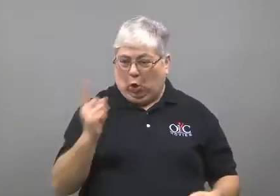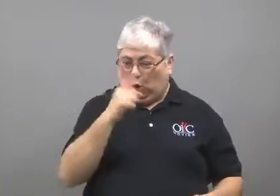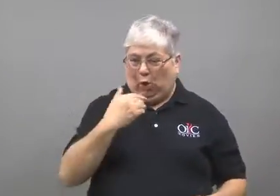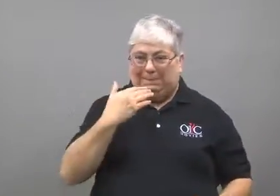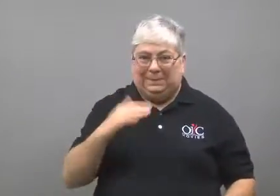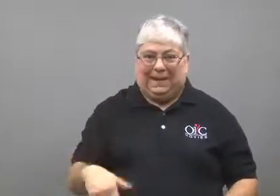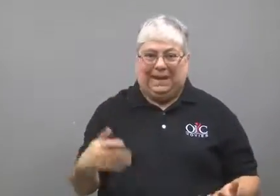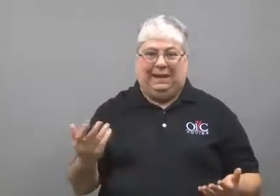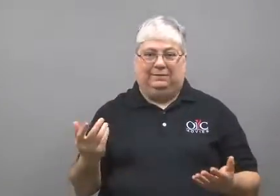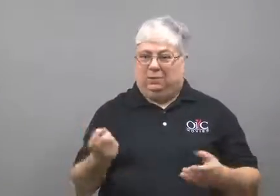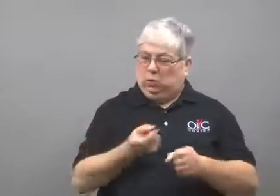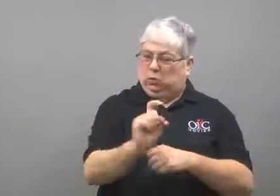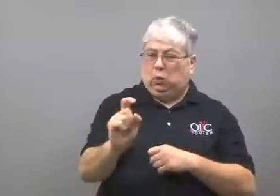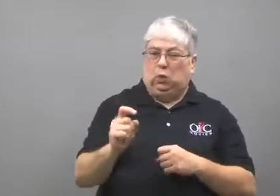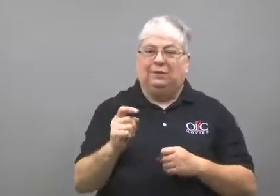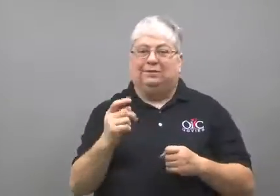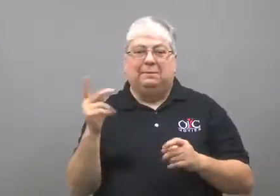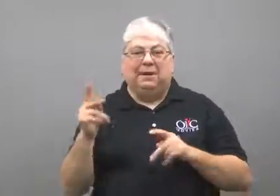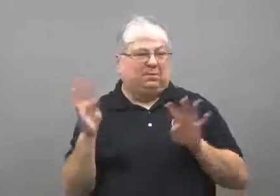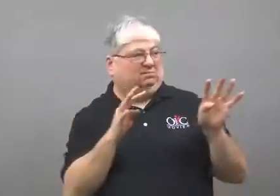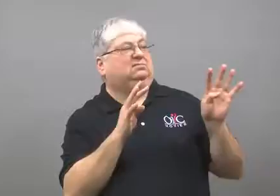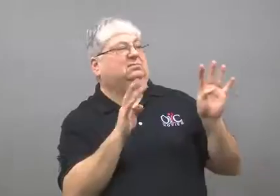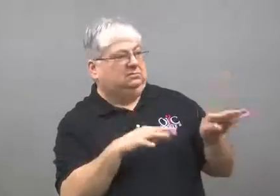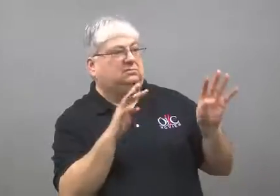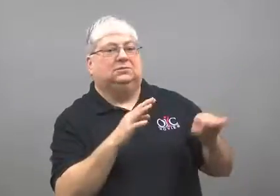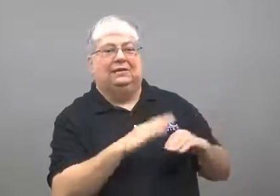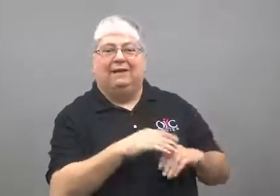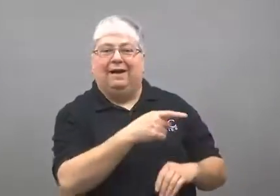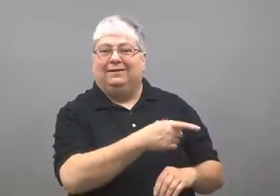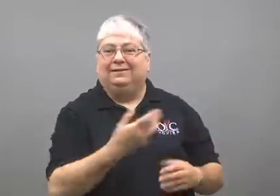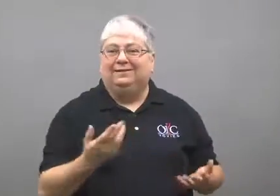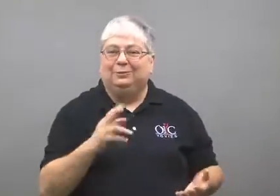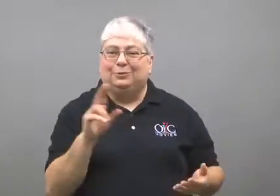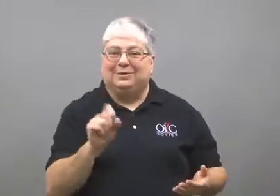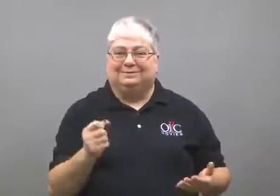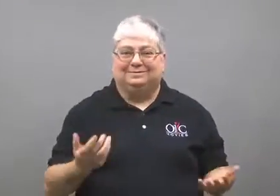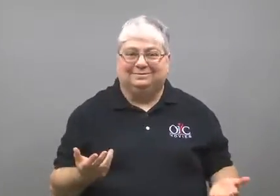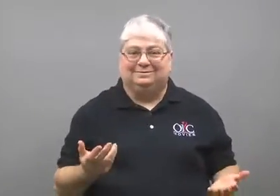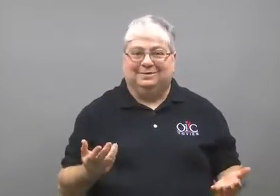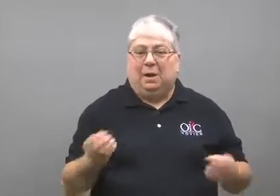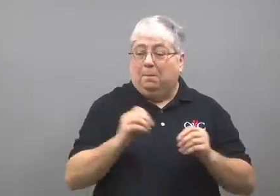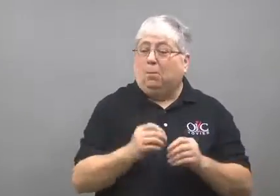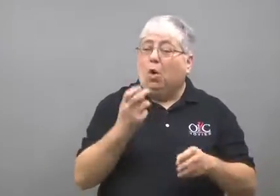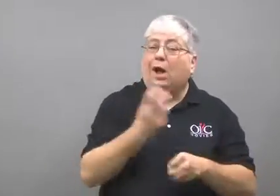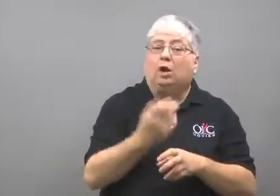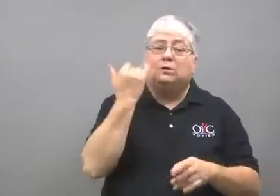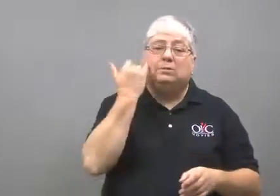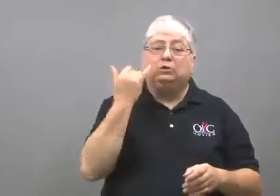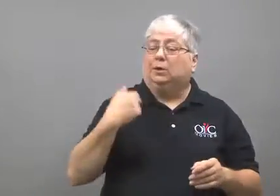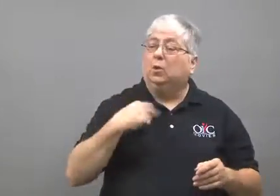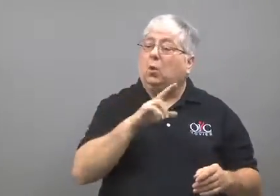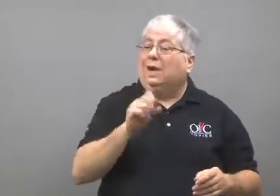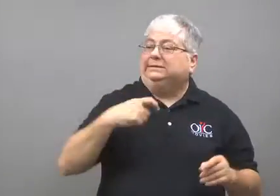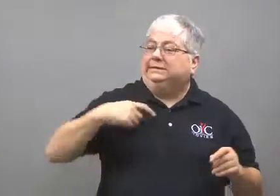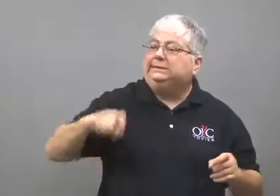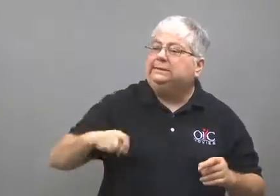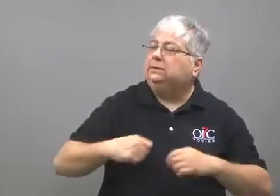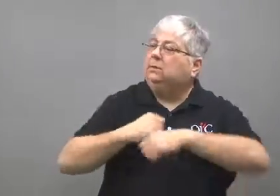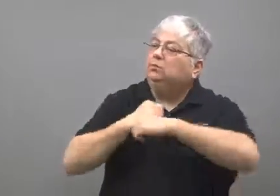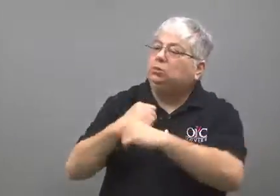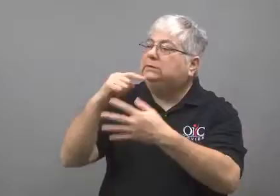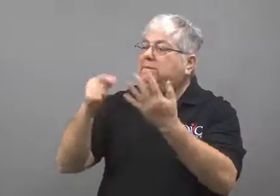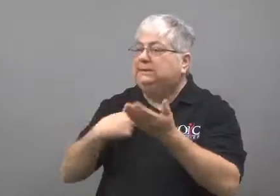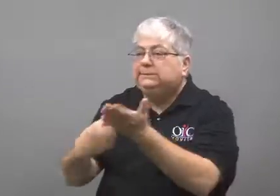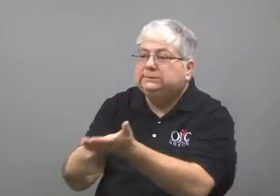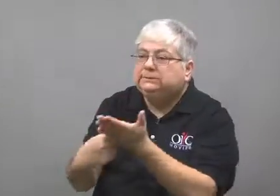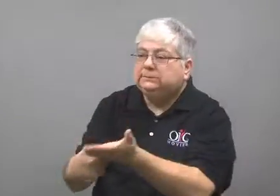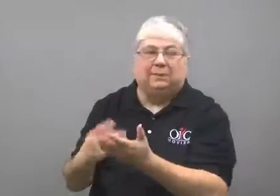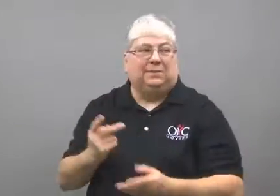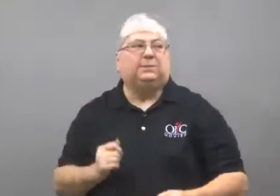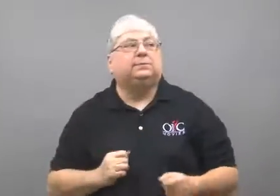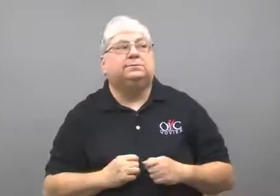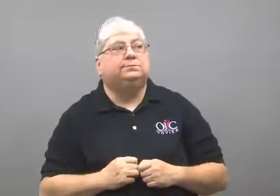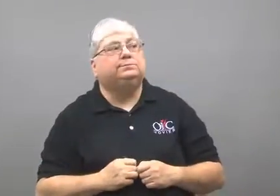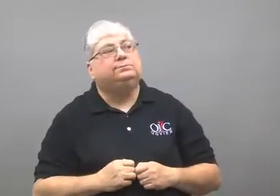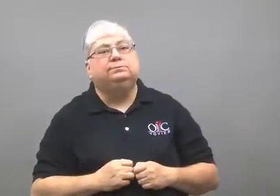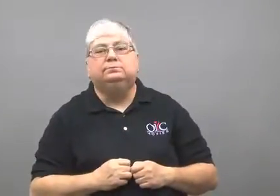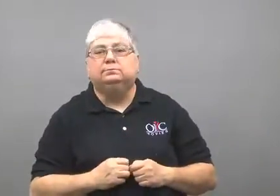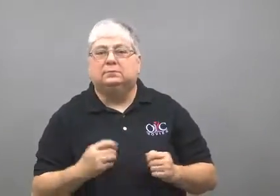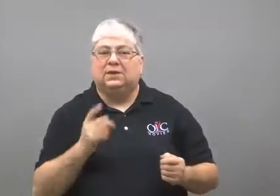The U.S. looks bad and has lost status.